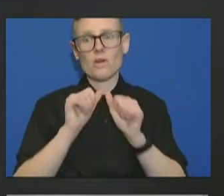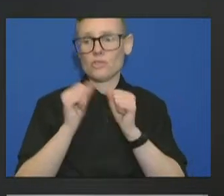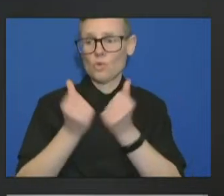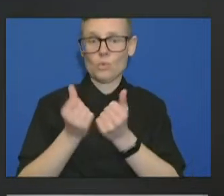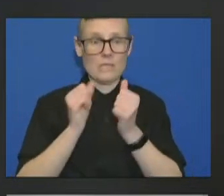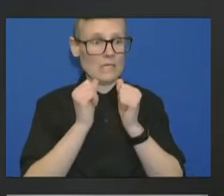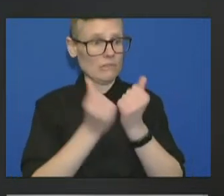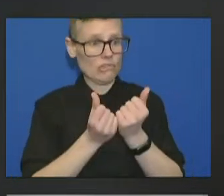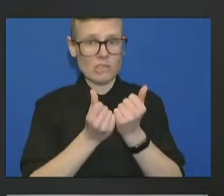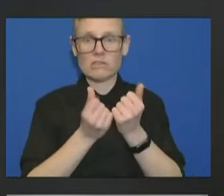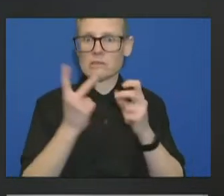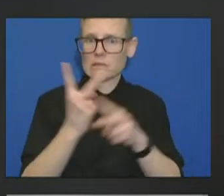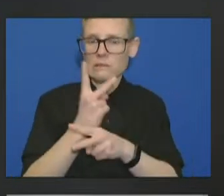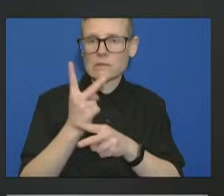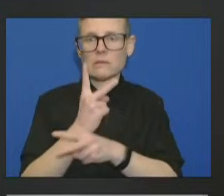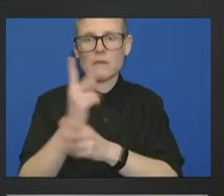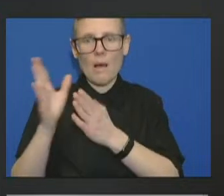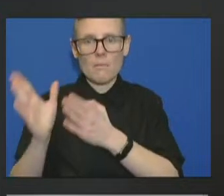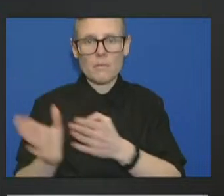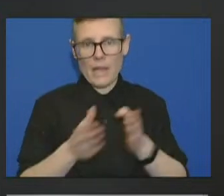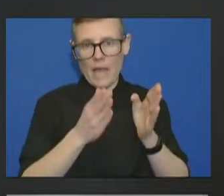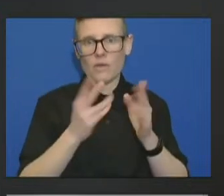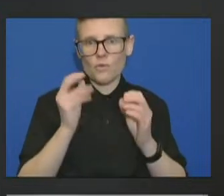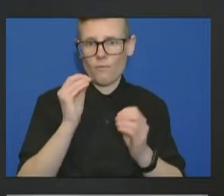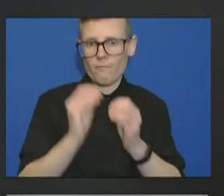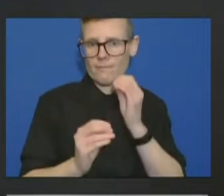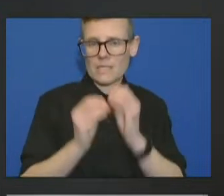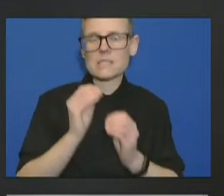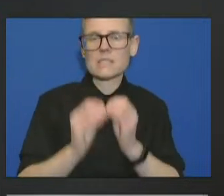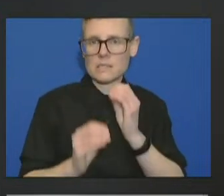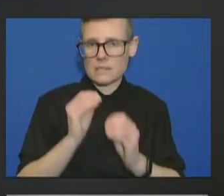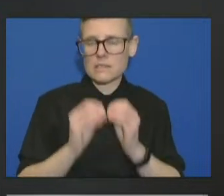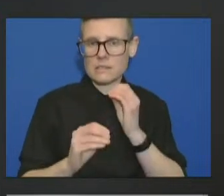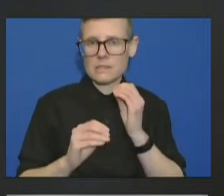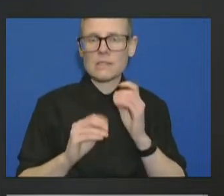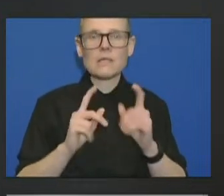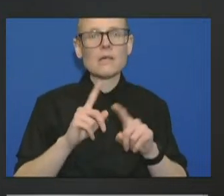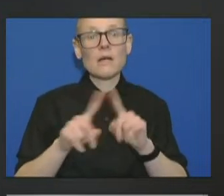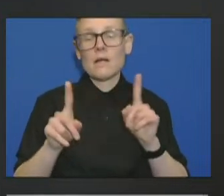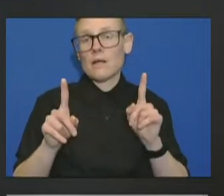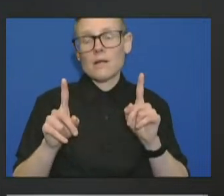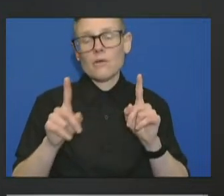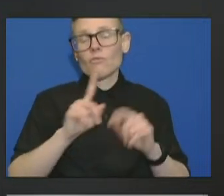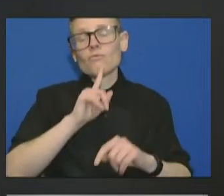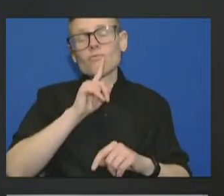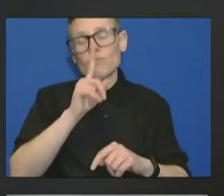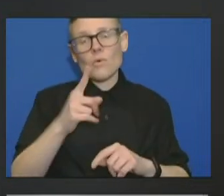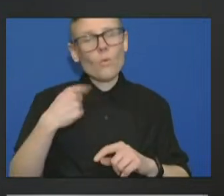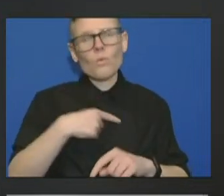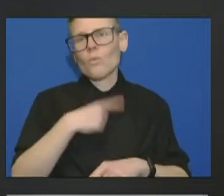the collaboration and work of our associations to try to come